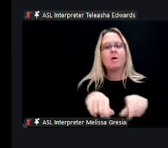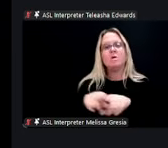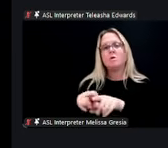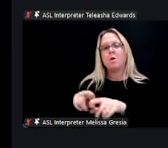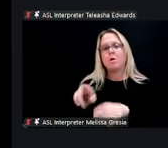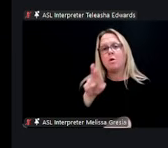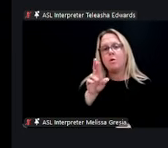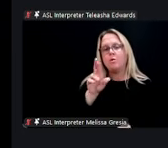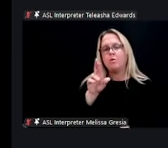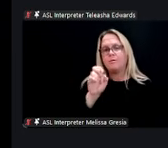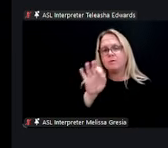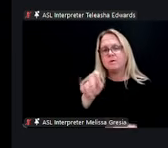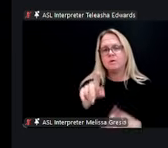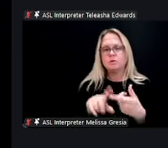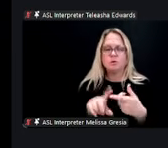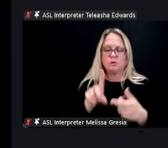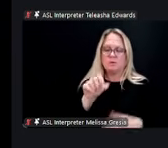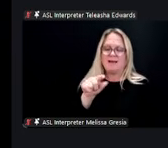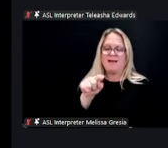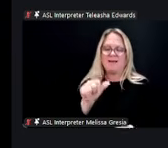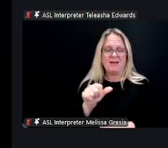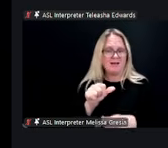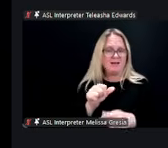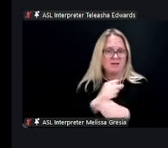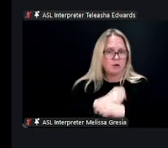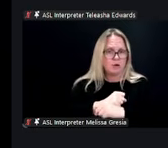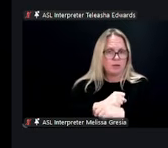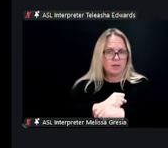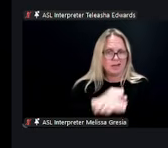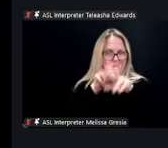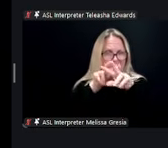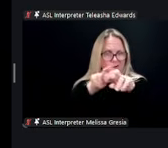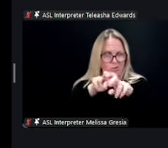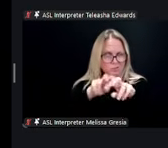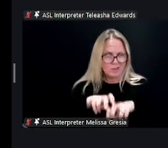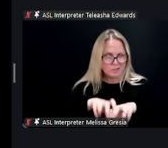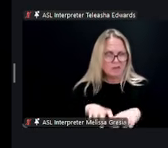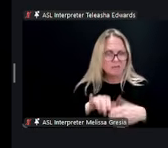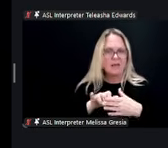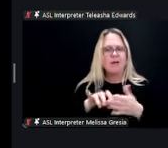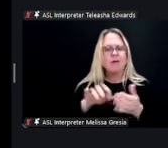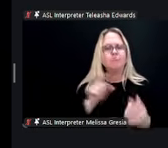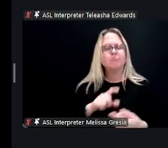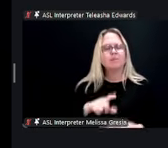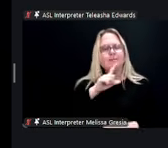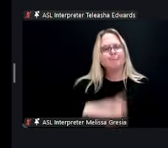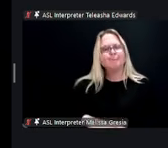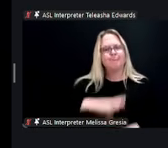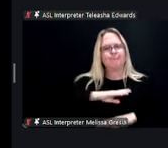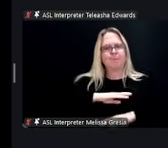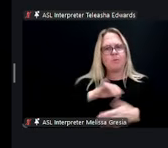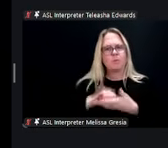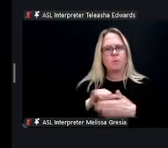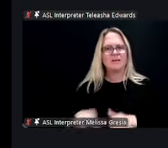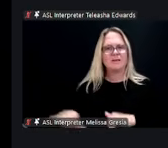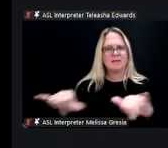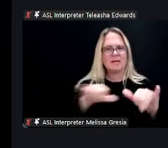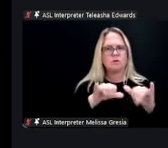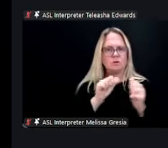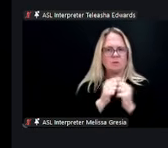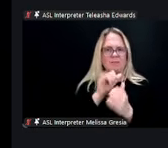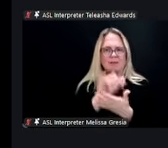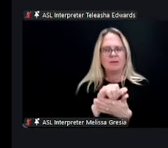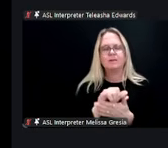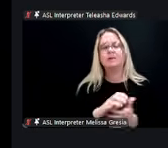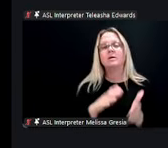security and encryption that meets the industry standards around that. Um, community-led solutions